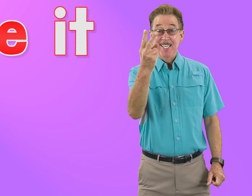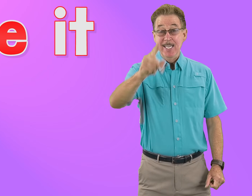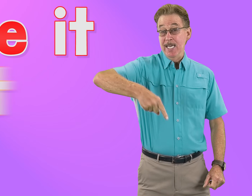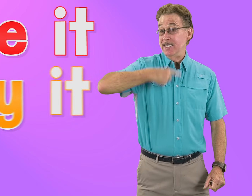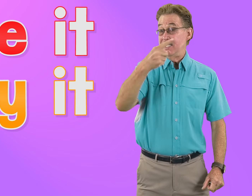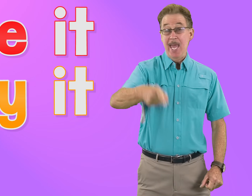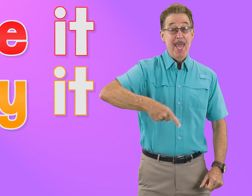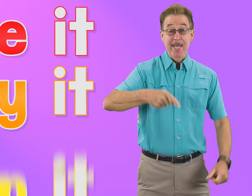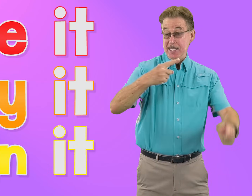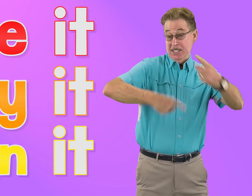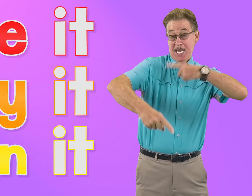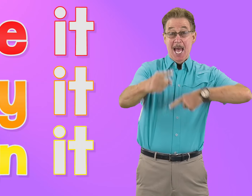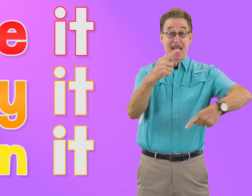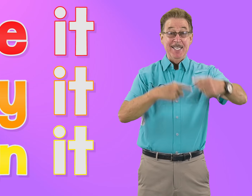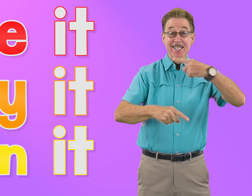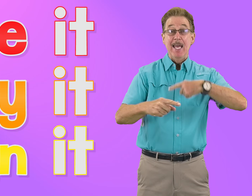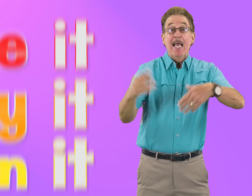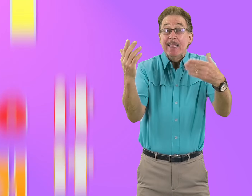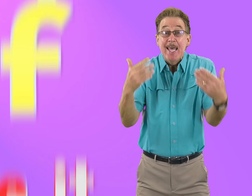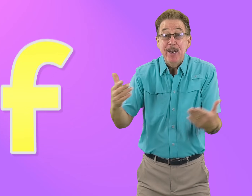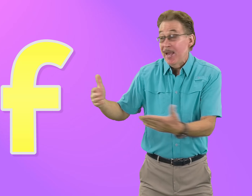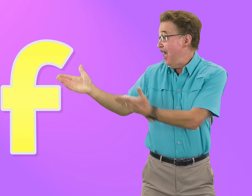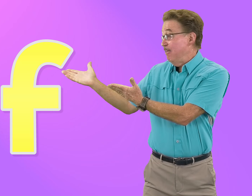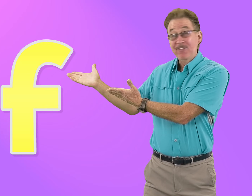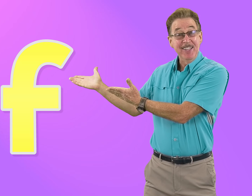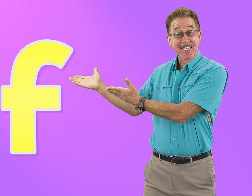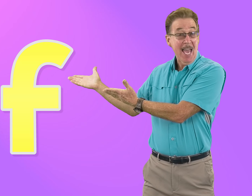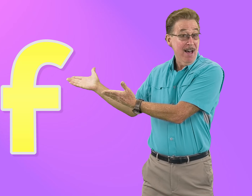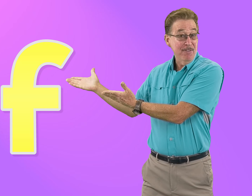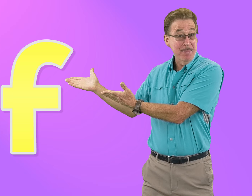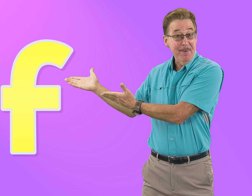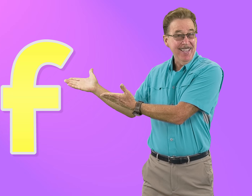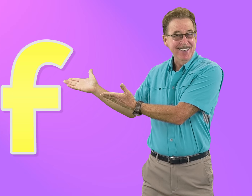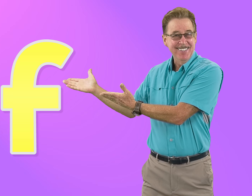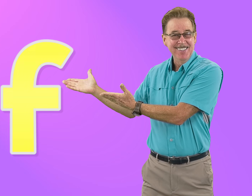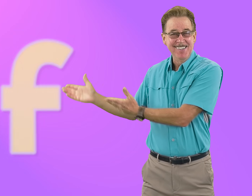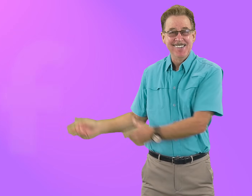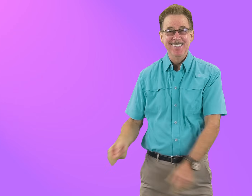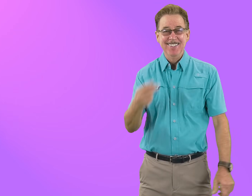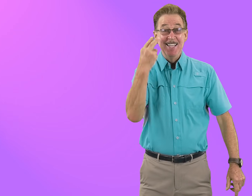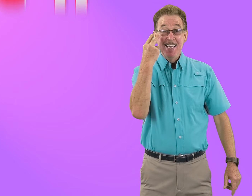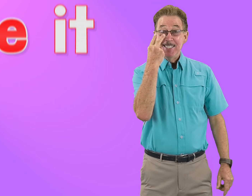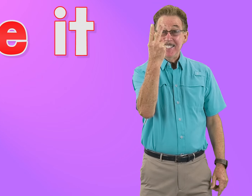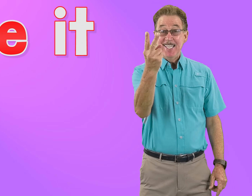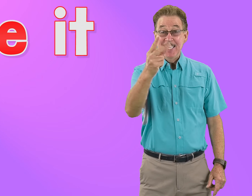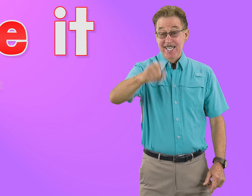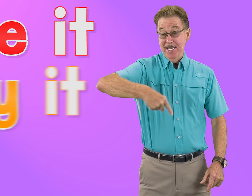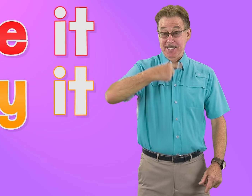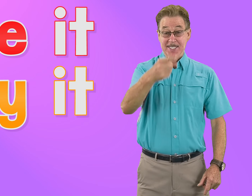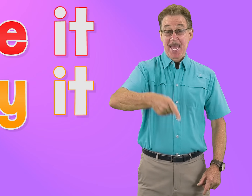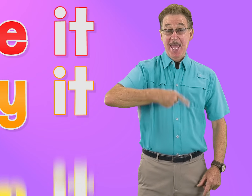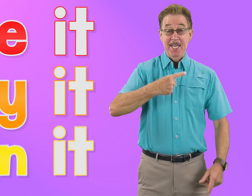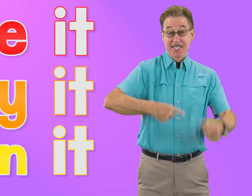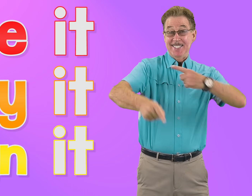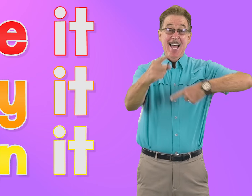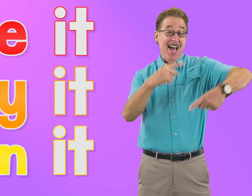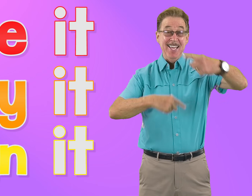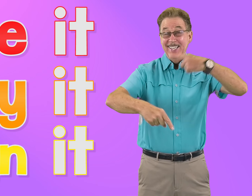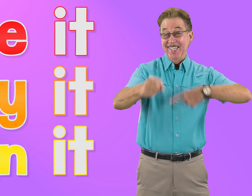See it, Say it, Sign it Letter F f in the alphabet See it, Say it Sign it